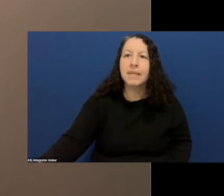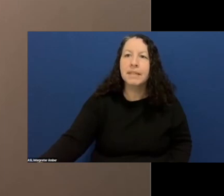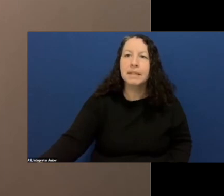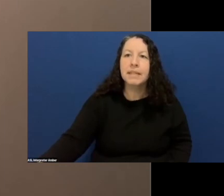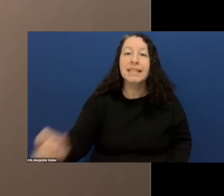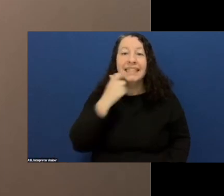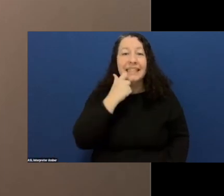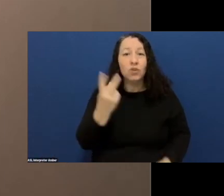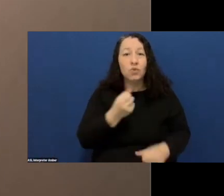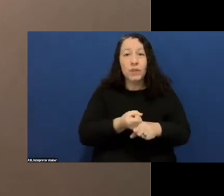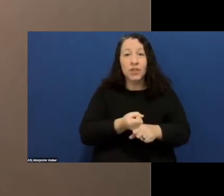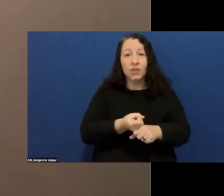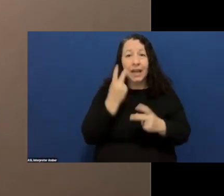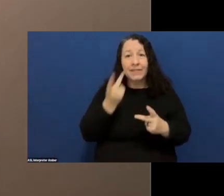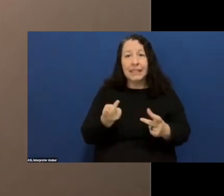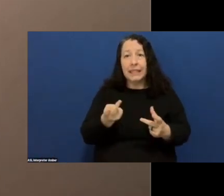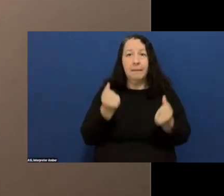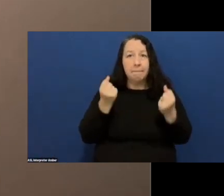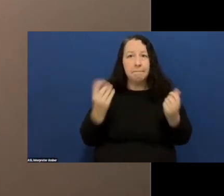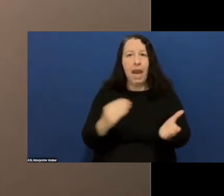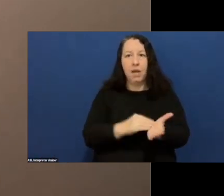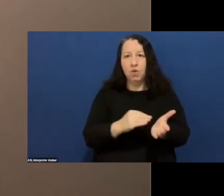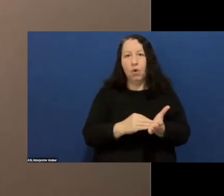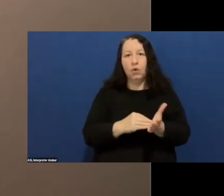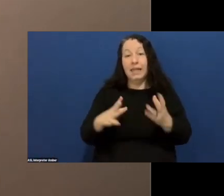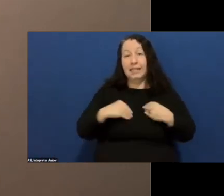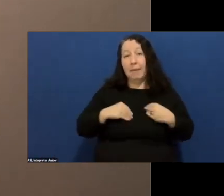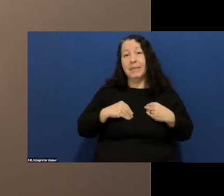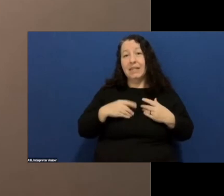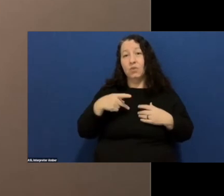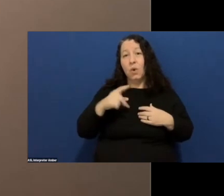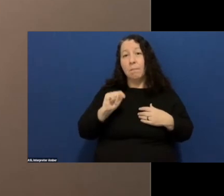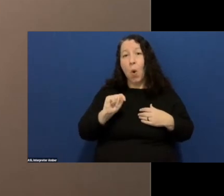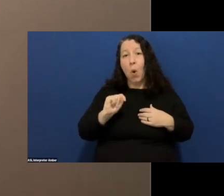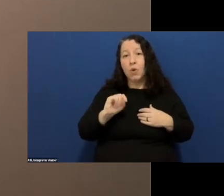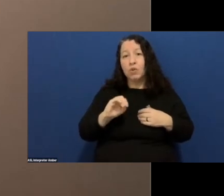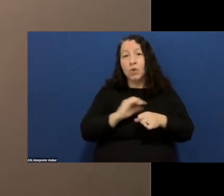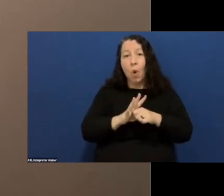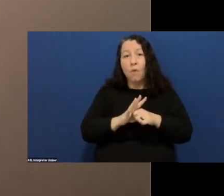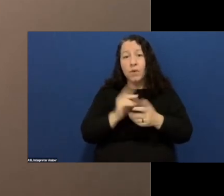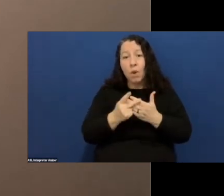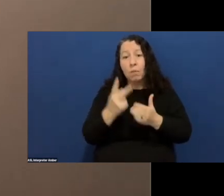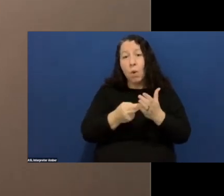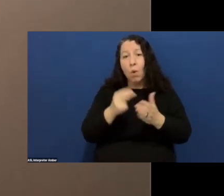In the last two years I have seen dozens of doctors. I have been accepted into the Post-COVID